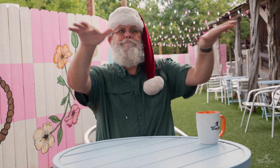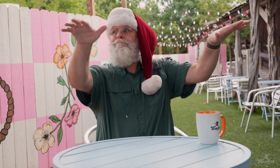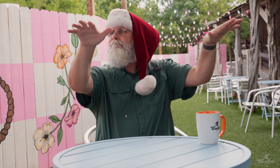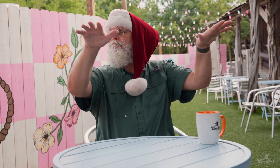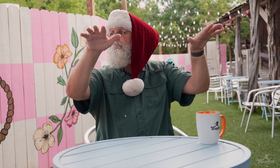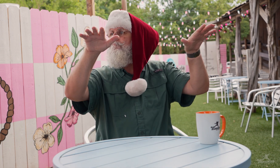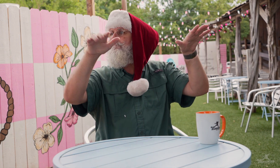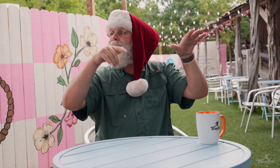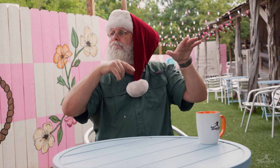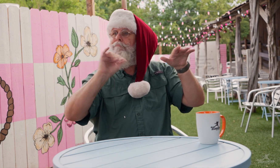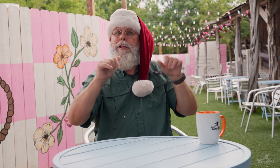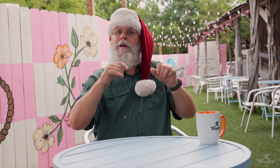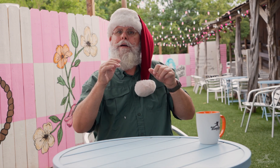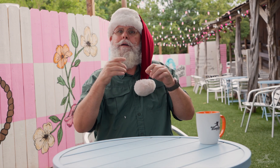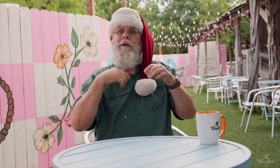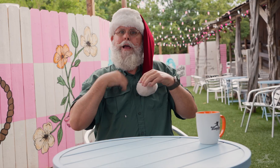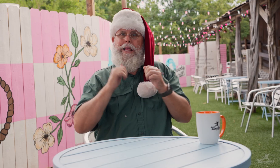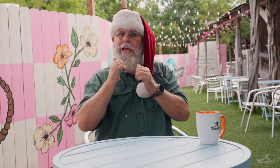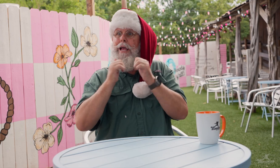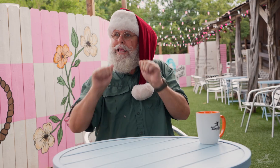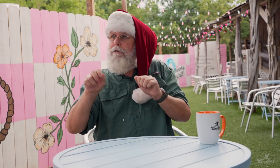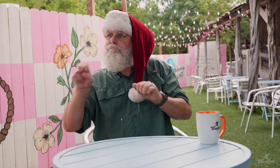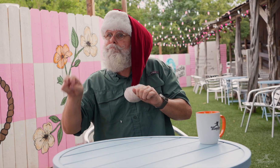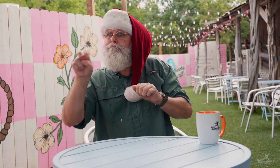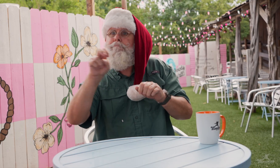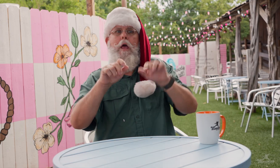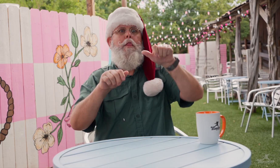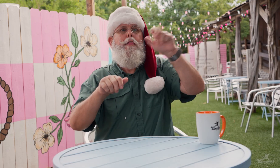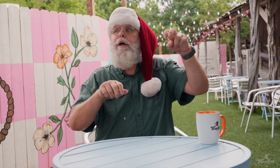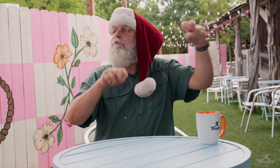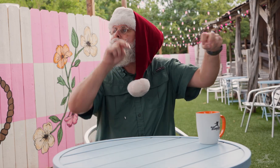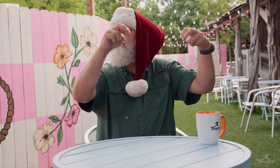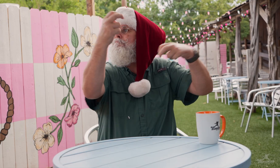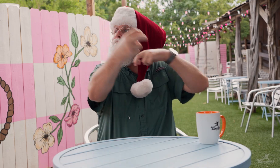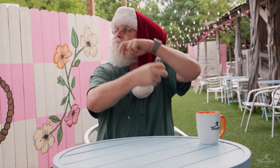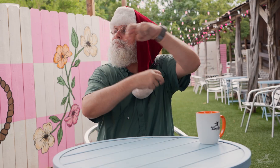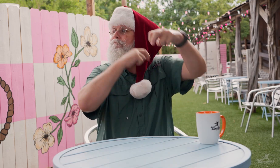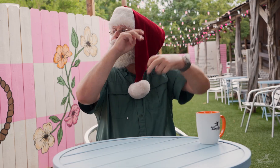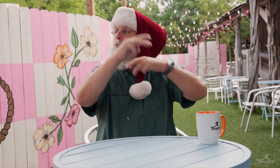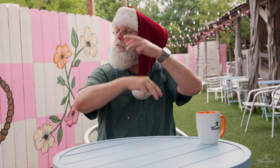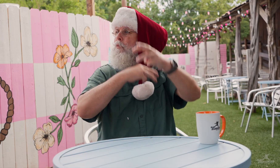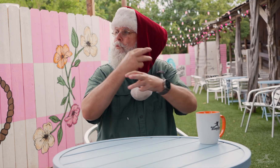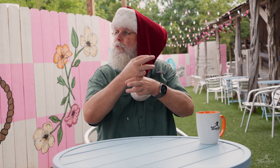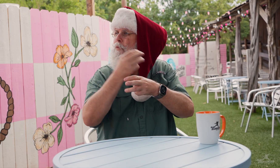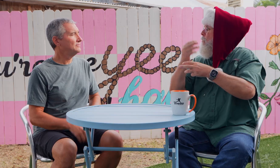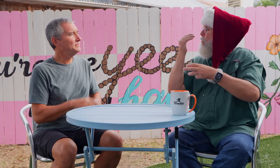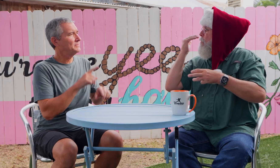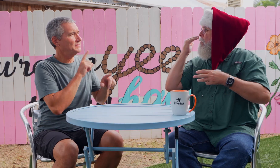This way together we can be in more places at once All over the world